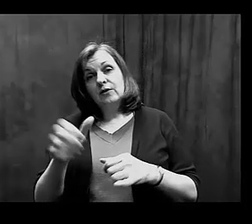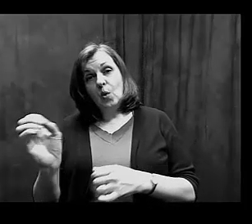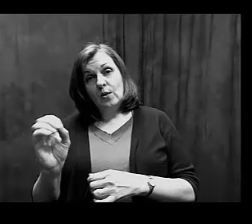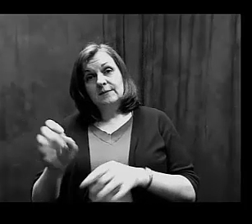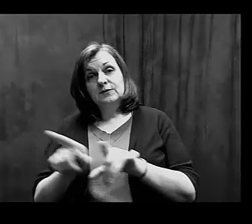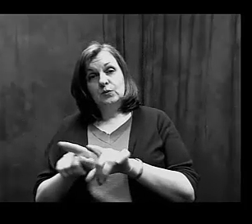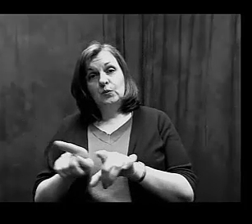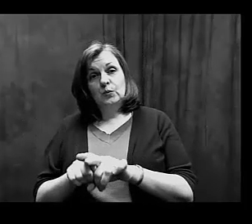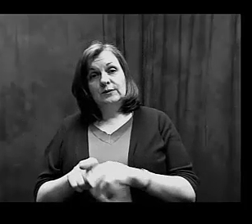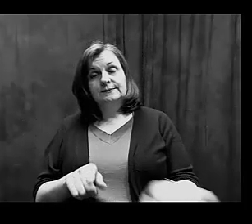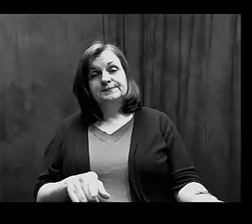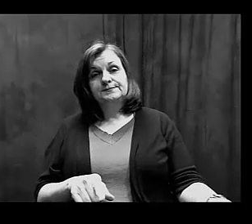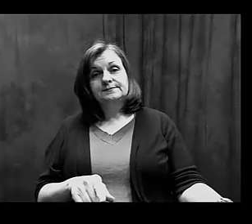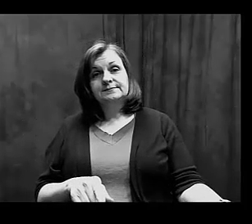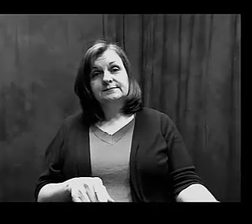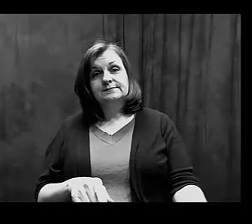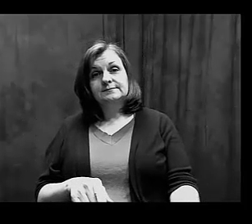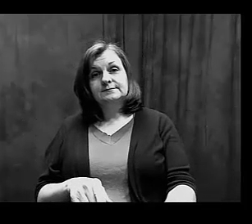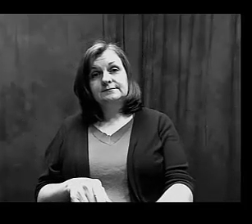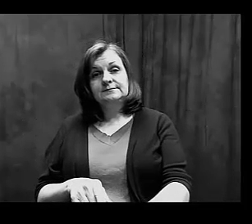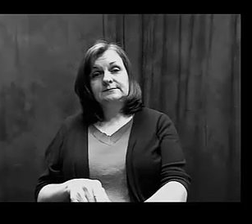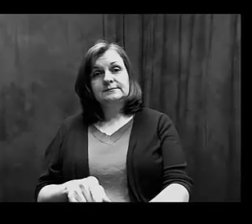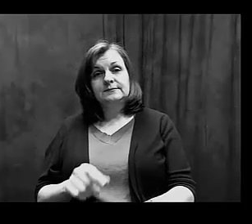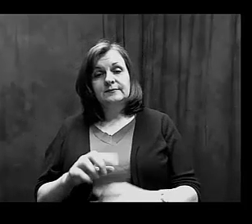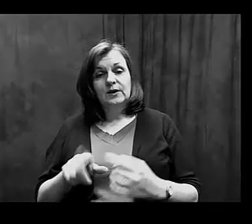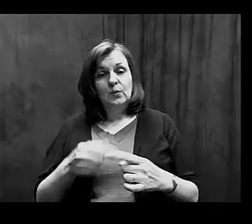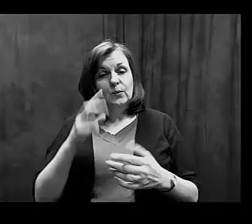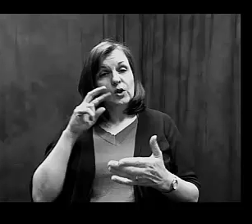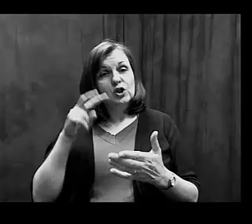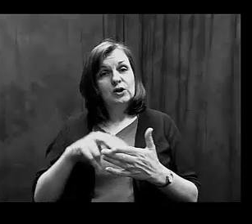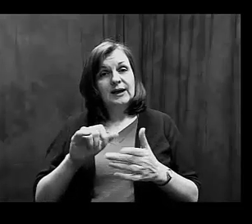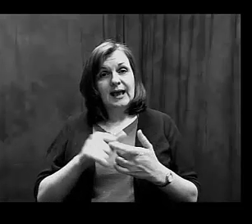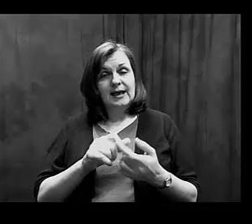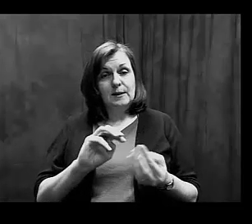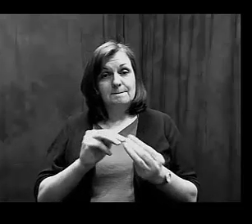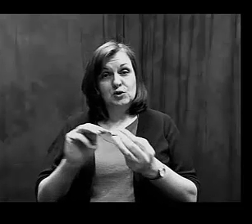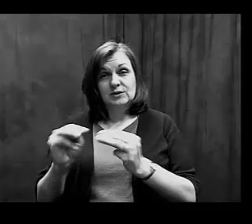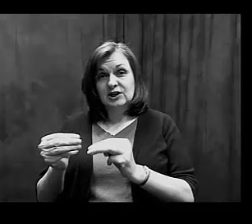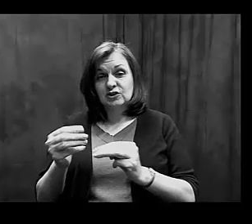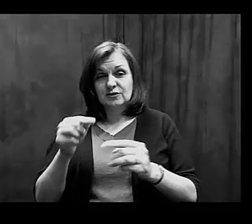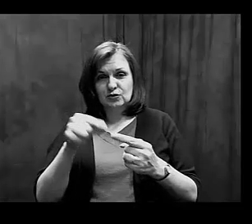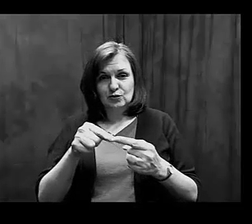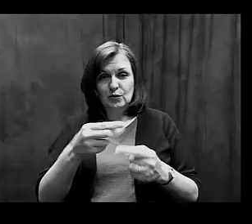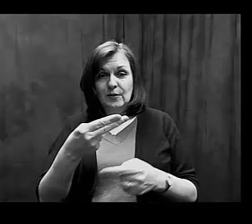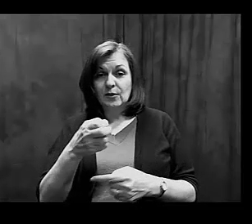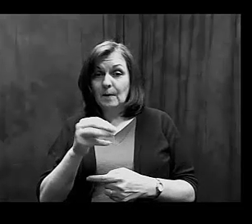so when we look at mutations to this our concern is that we will get improper development and